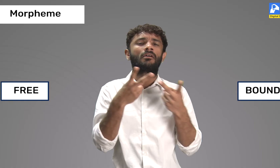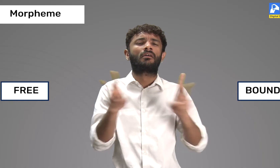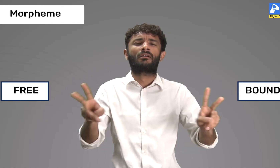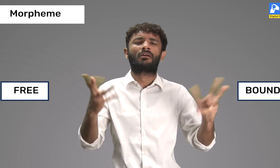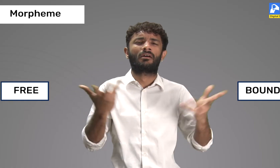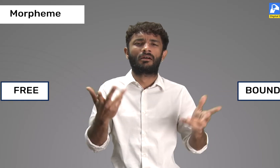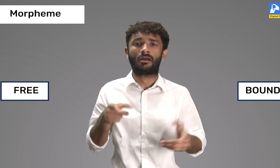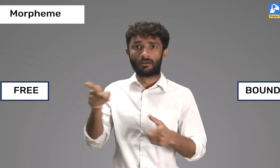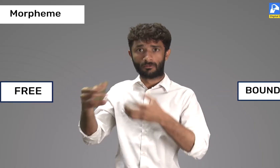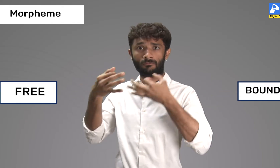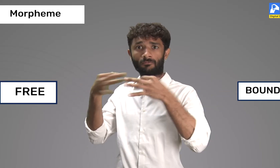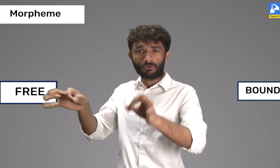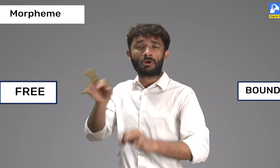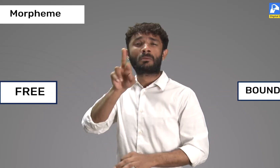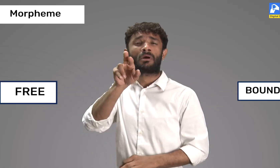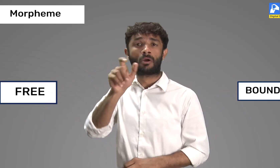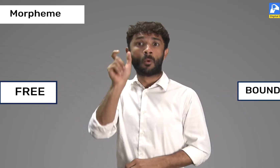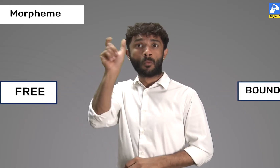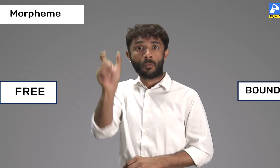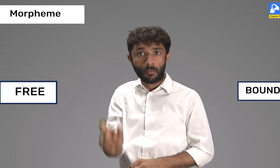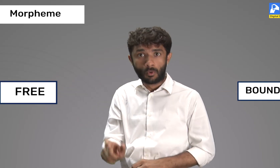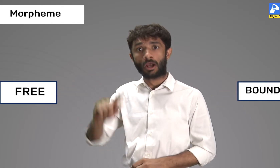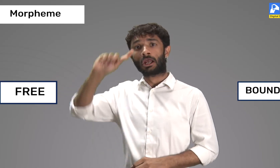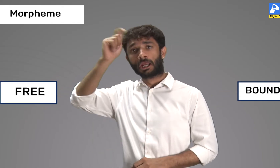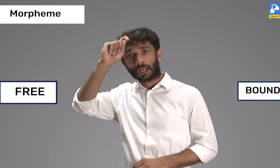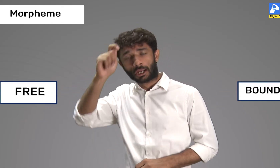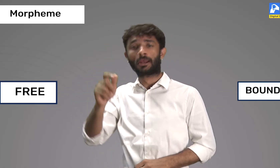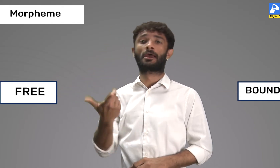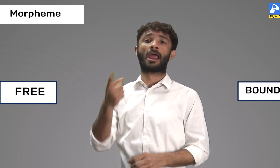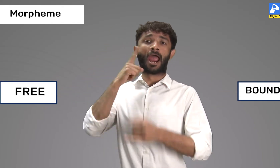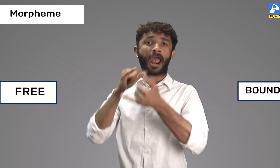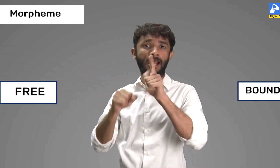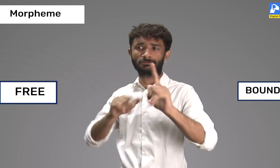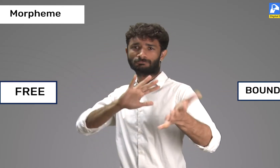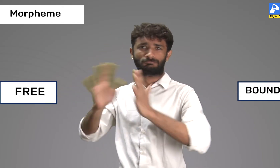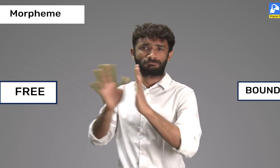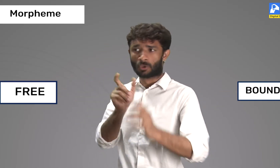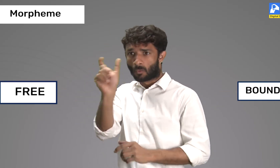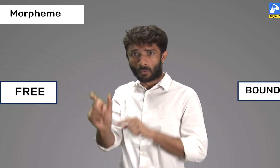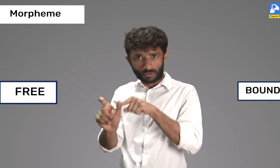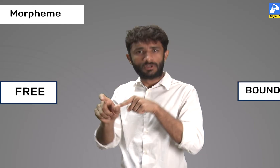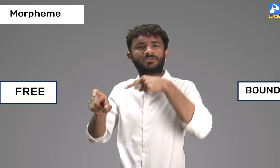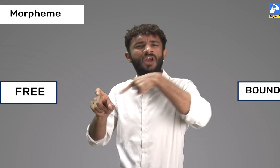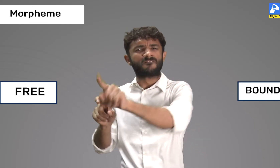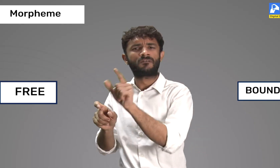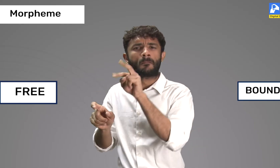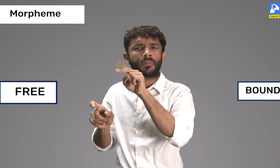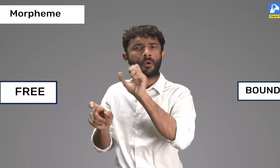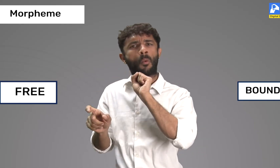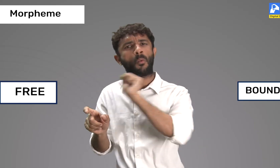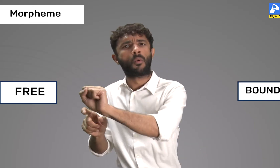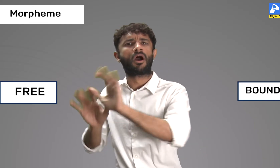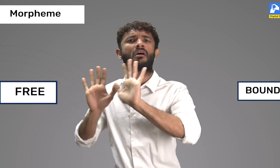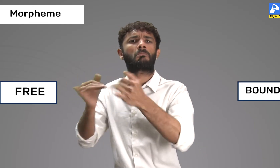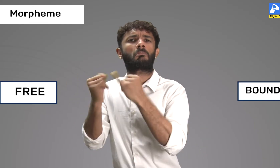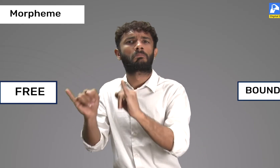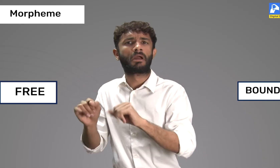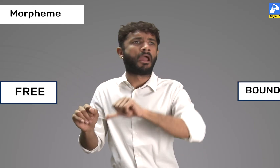The difference between them is that free morphemes are independent words that have their own meaning.